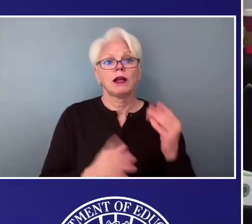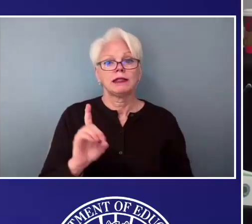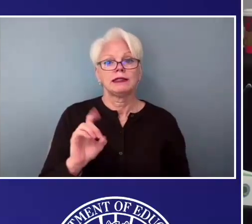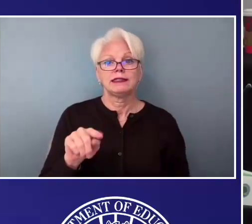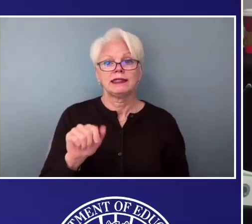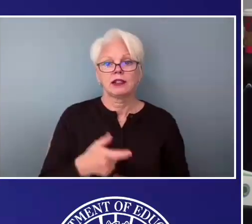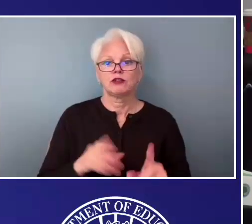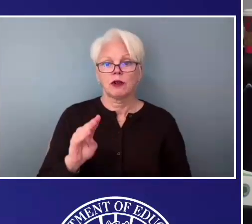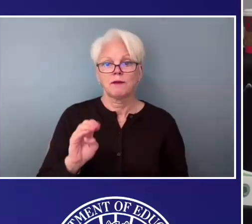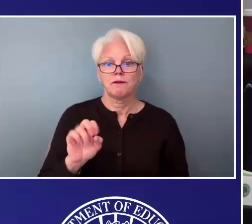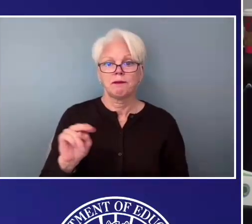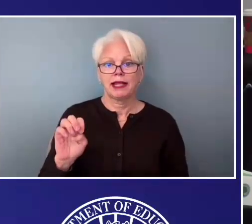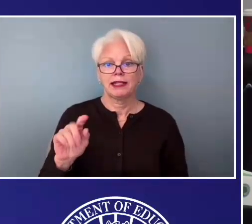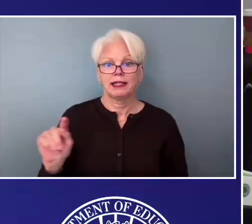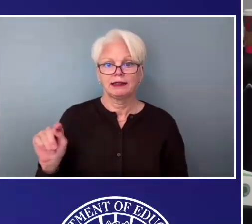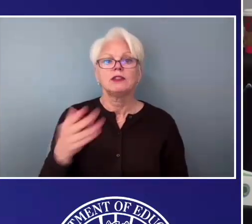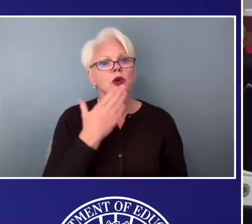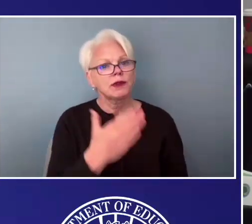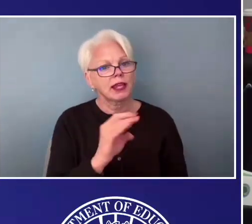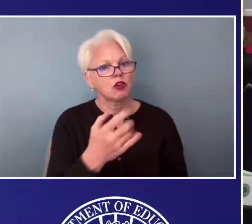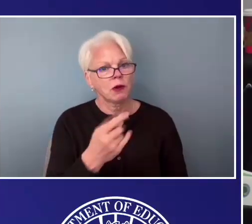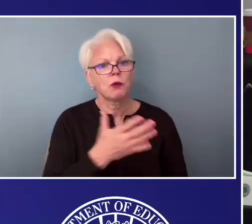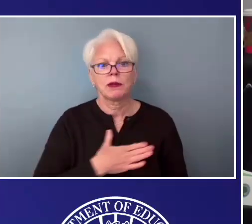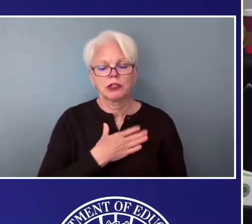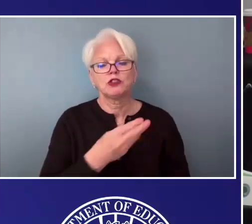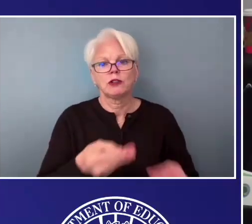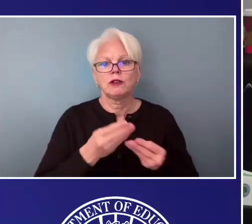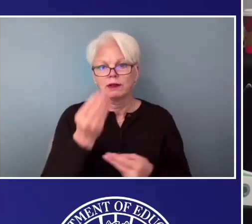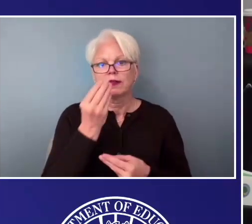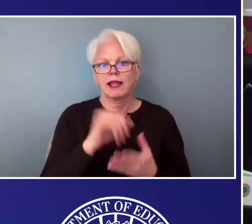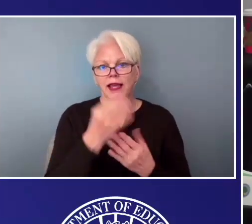Bennett. So thank you, Bennett. We appreciate you providing that information to us. Okay.